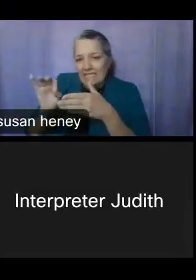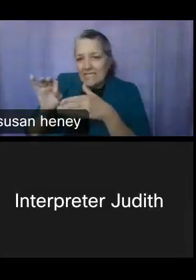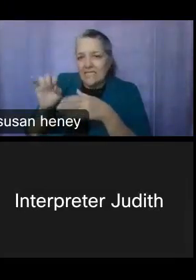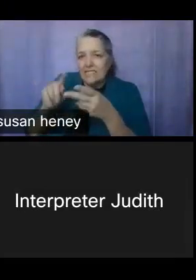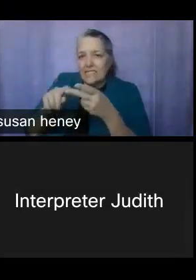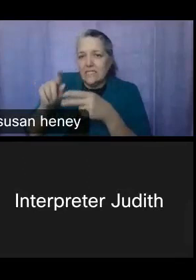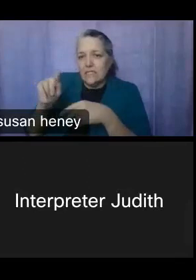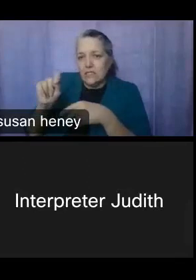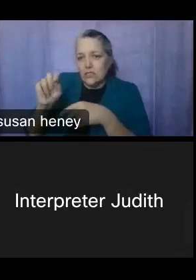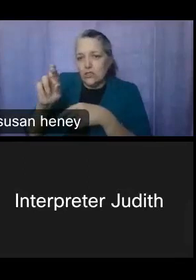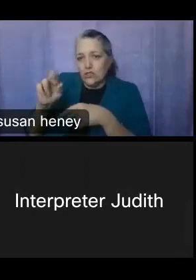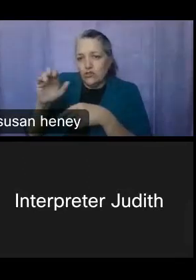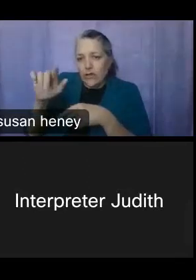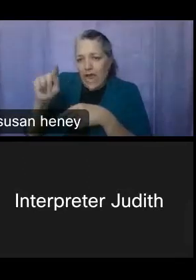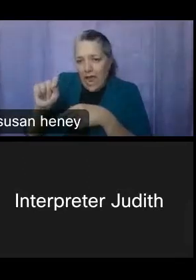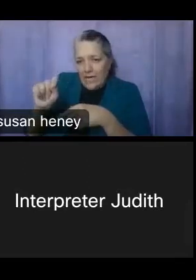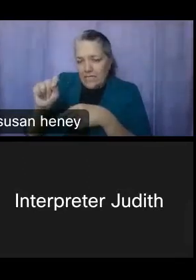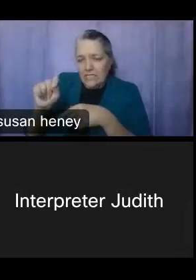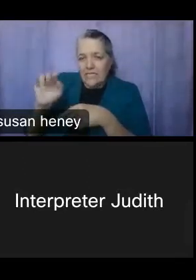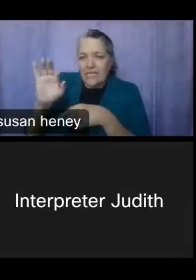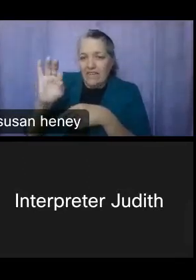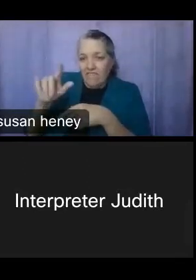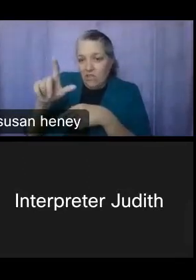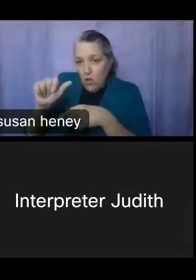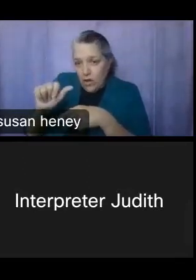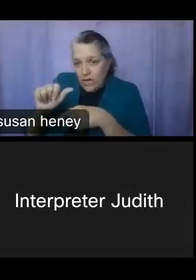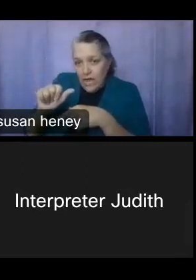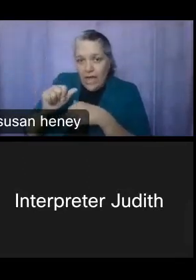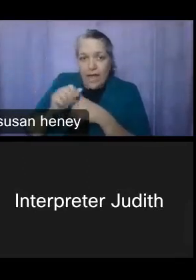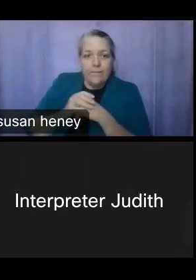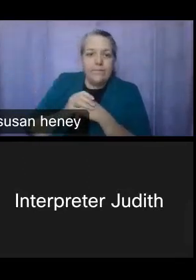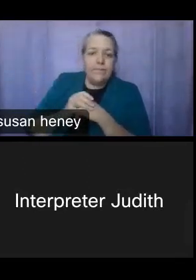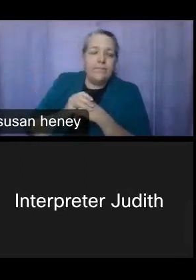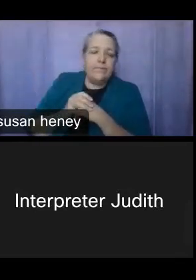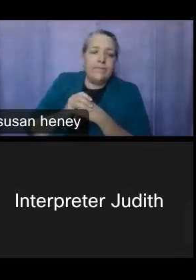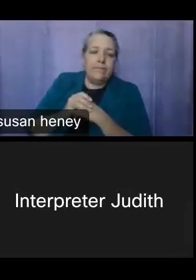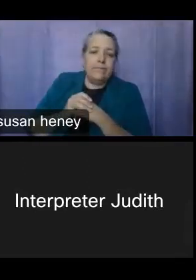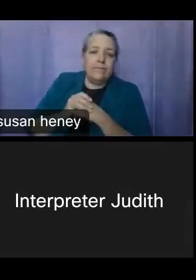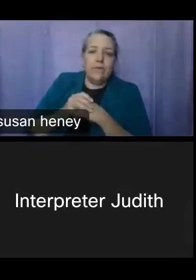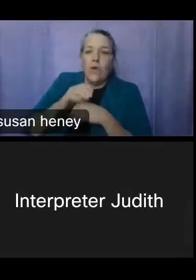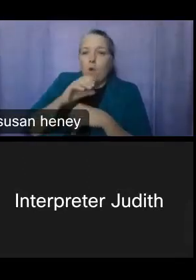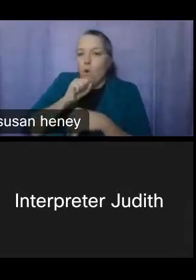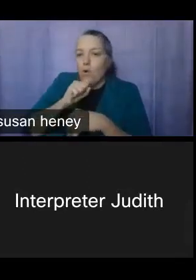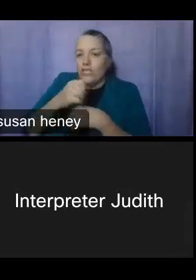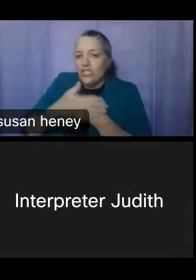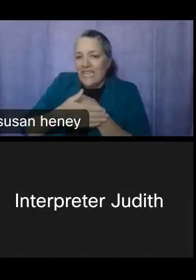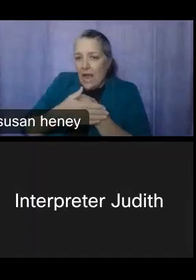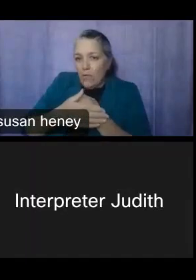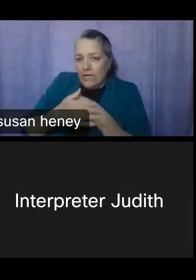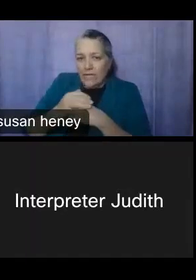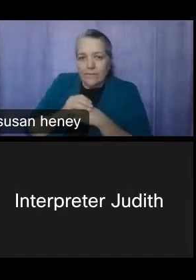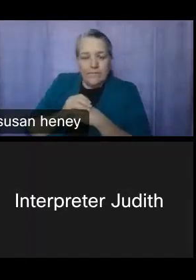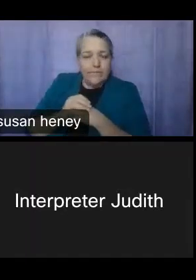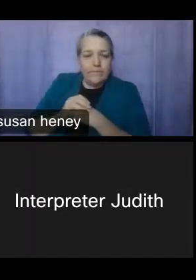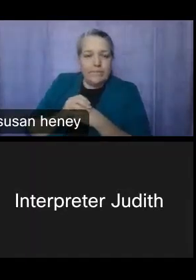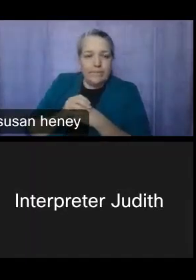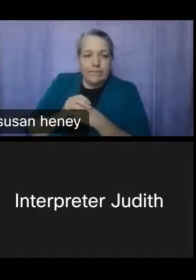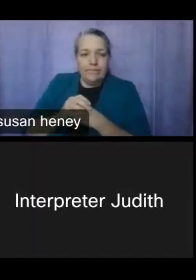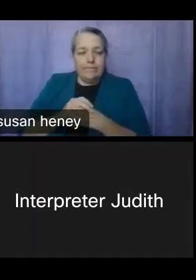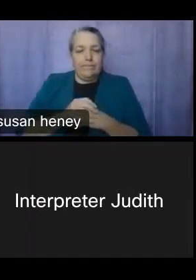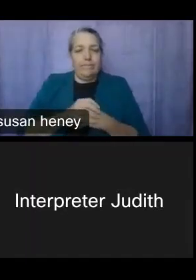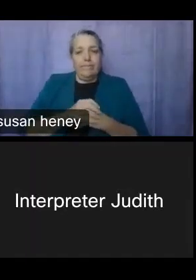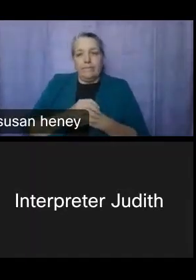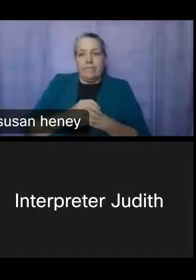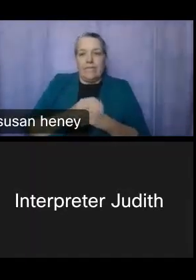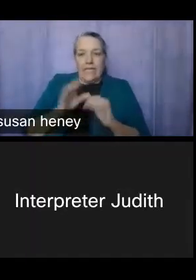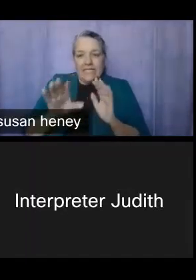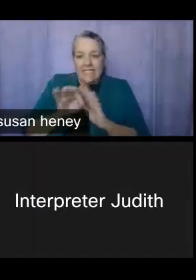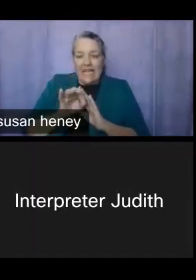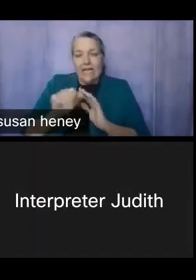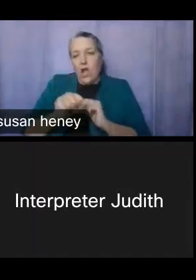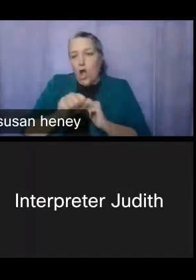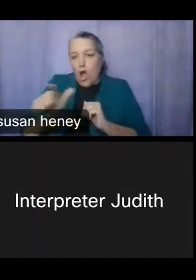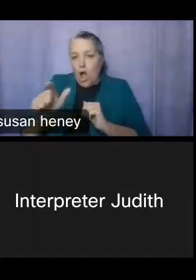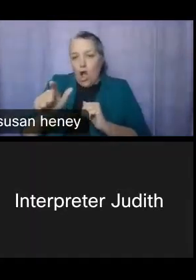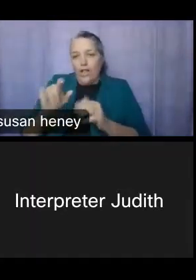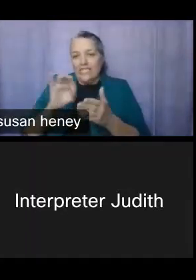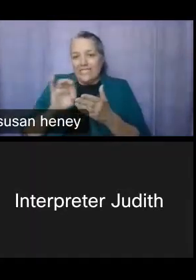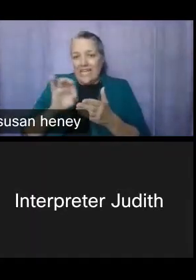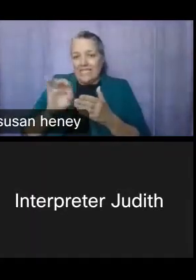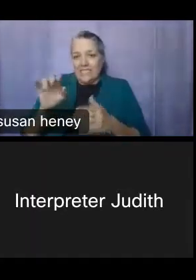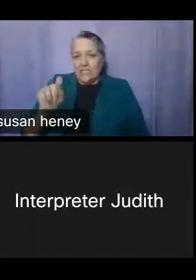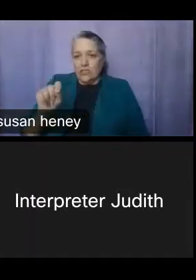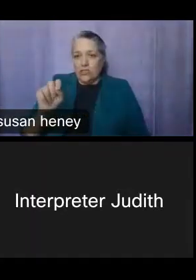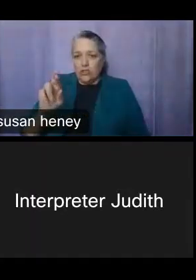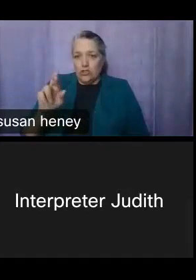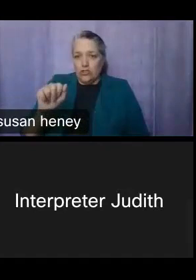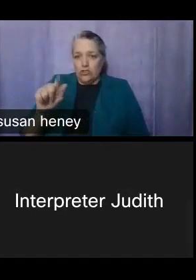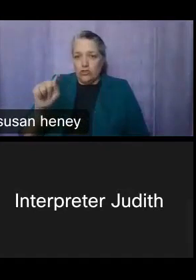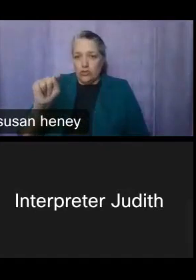in Florida, and Orange County. And I'm going to select all census tracts.